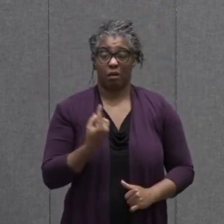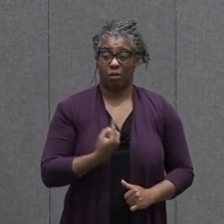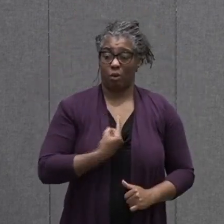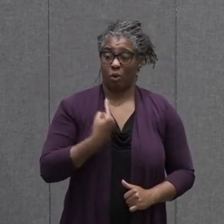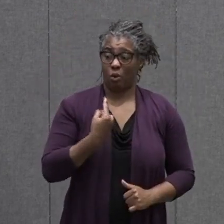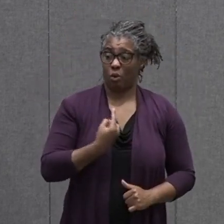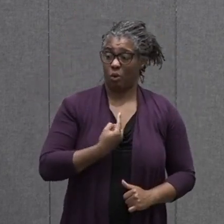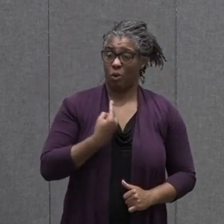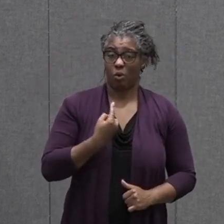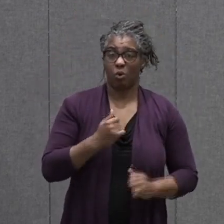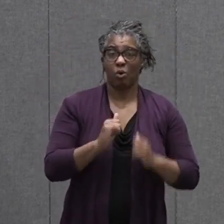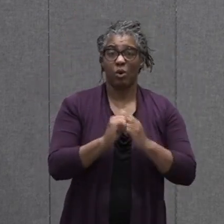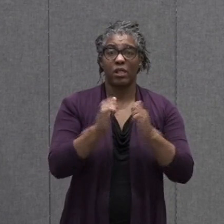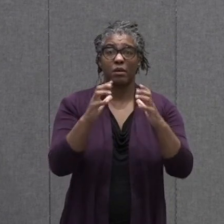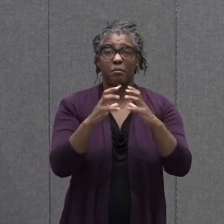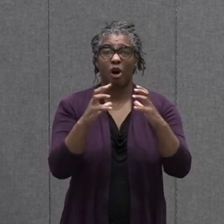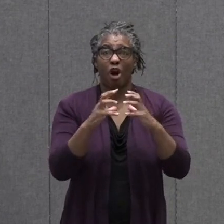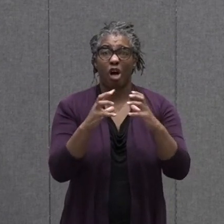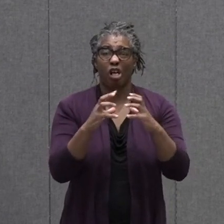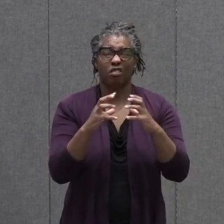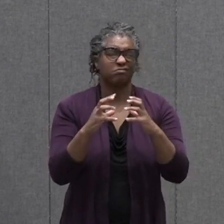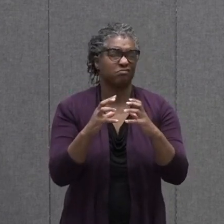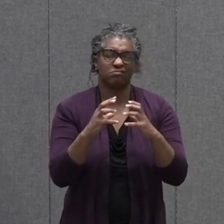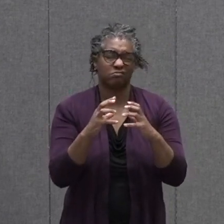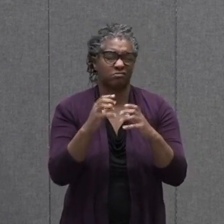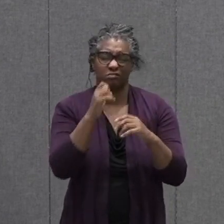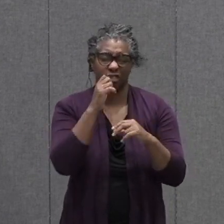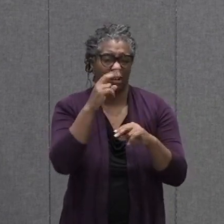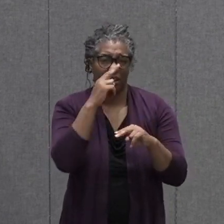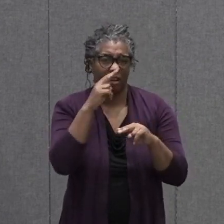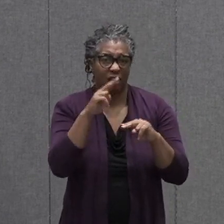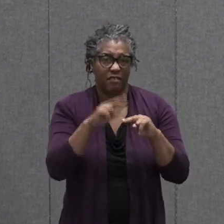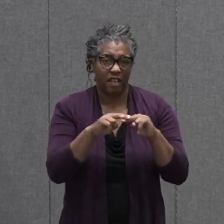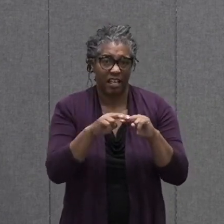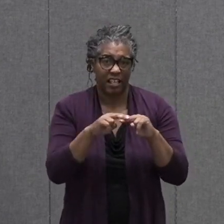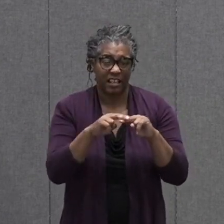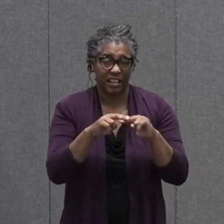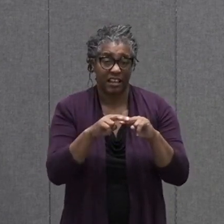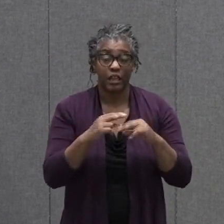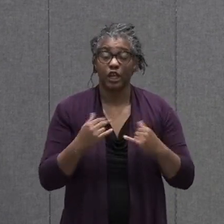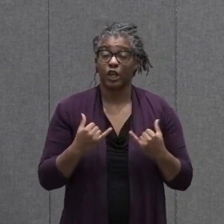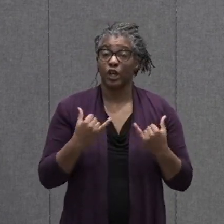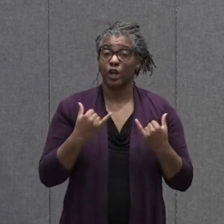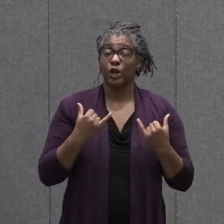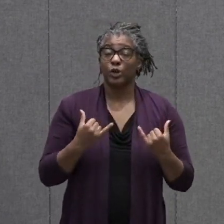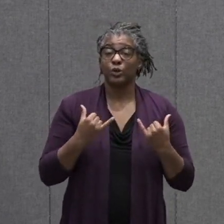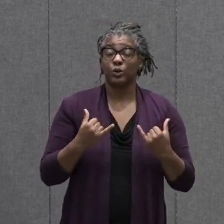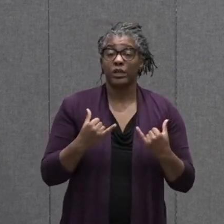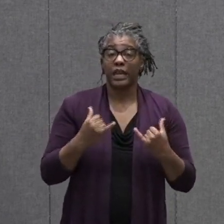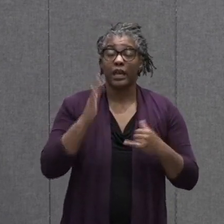all by himself. Today we're gonna practice visualizing. What would that look like,